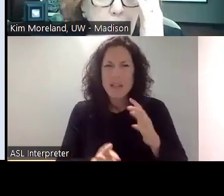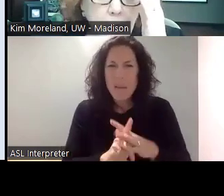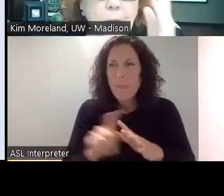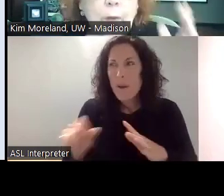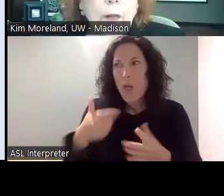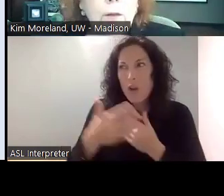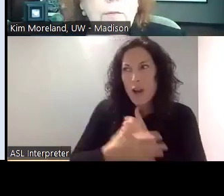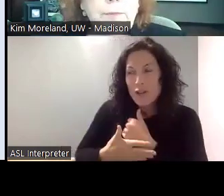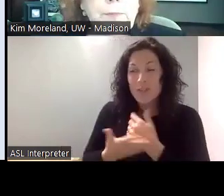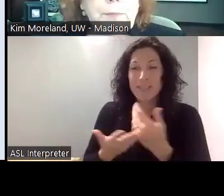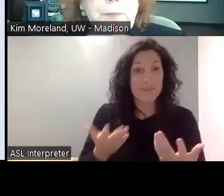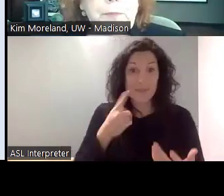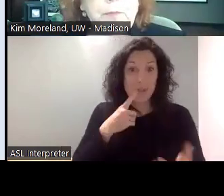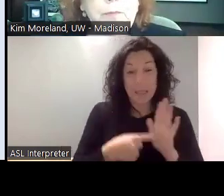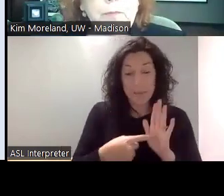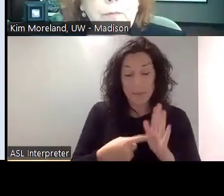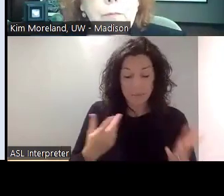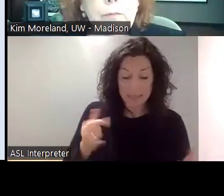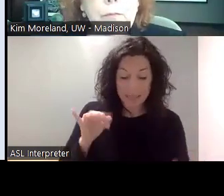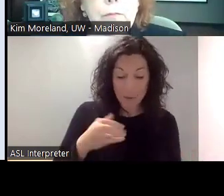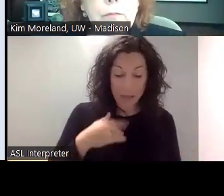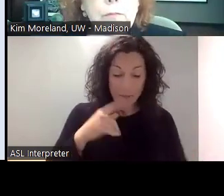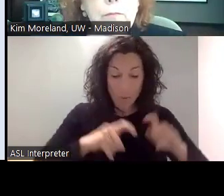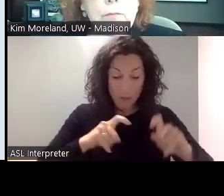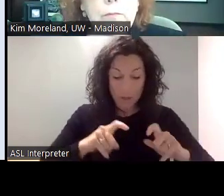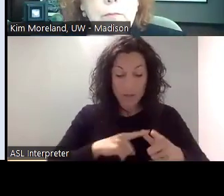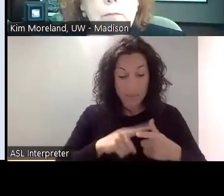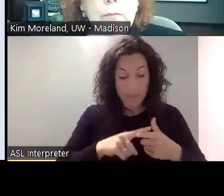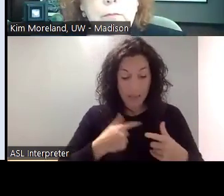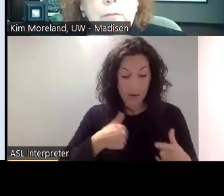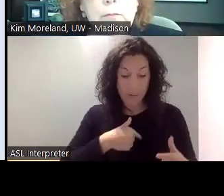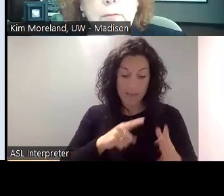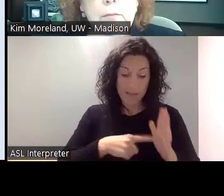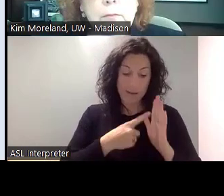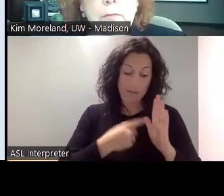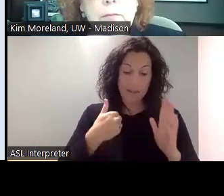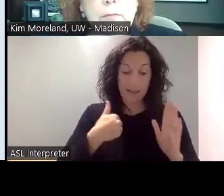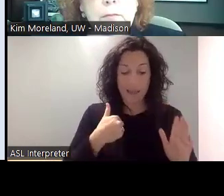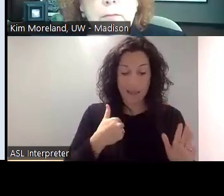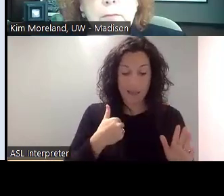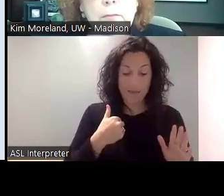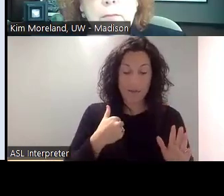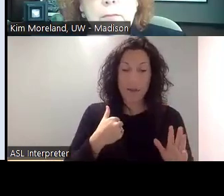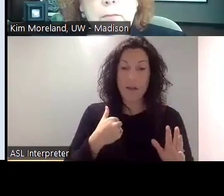Now, if there are questions,we sometimes have our associate counsel at Duke